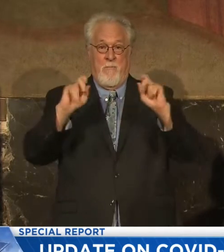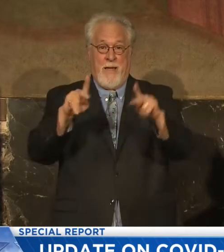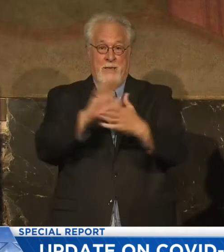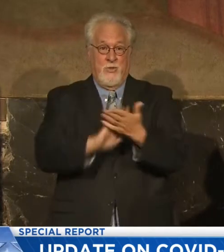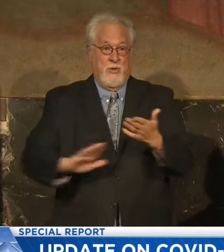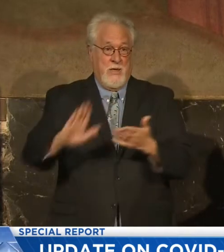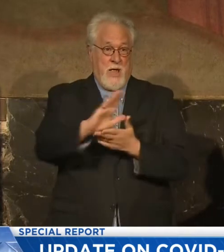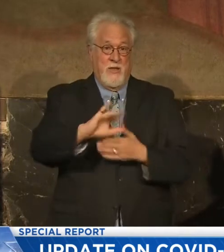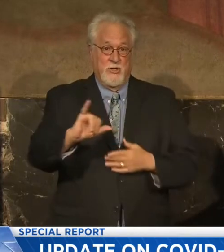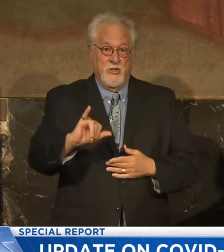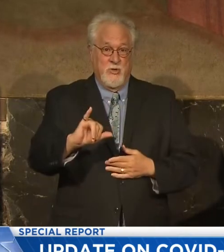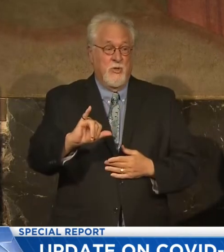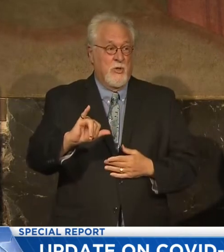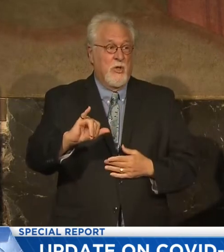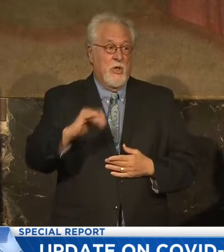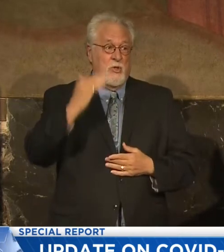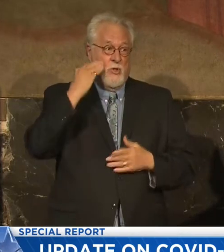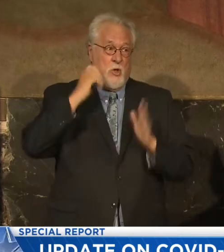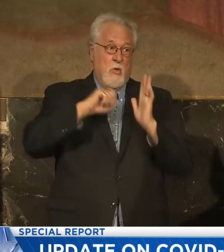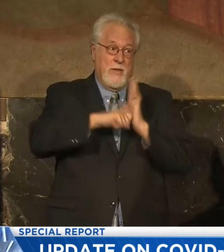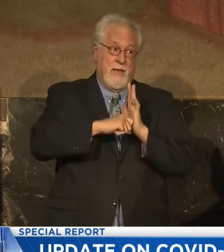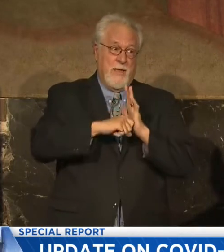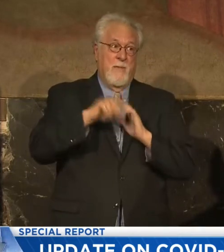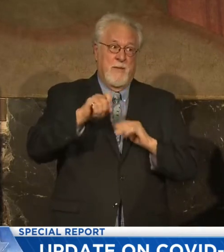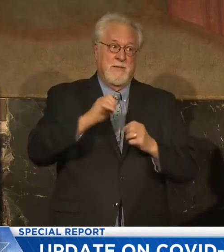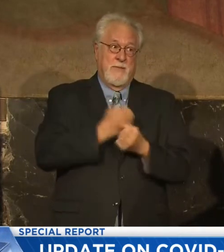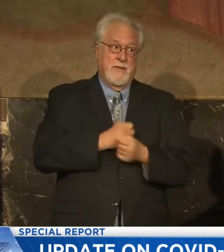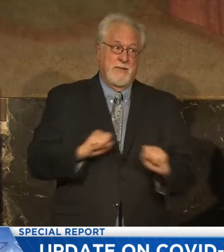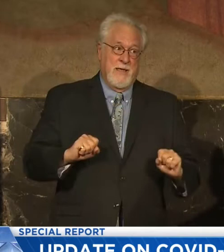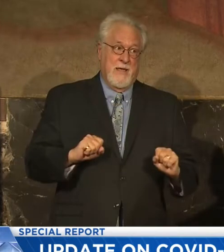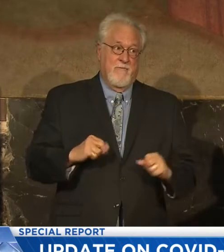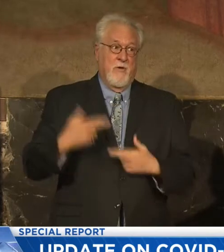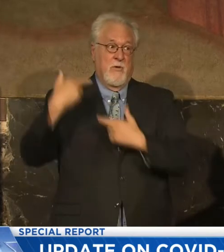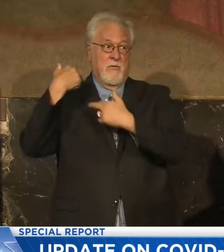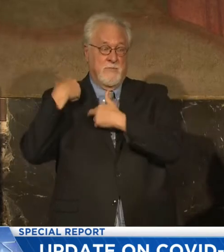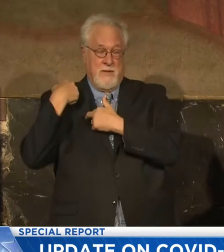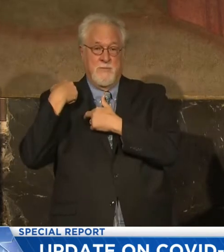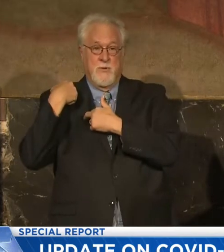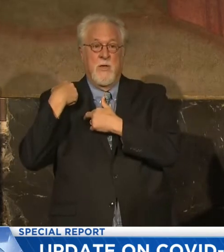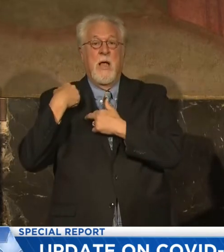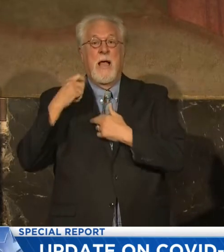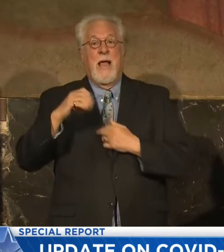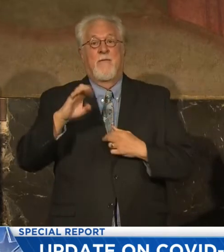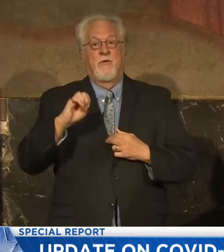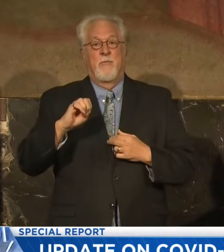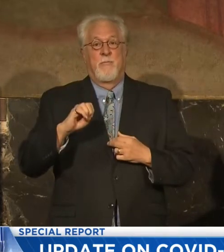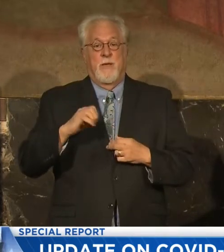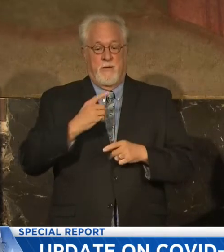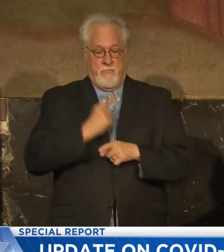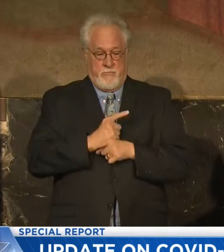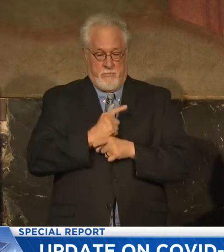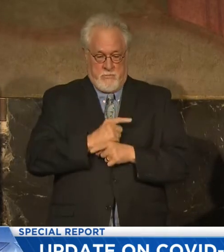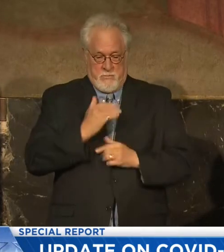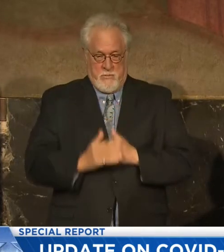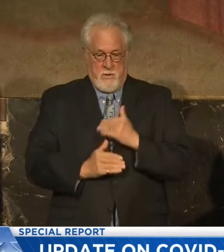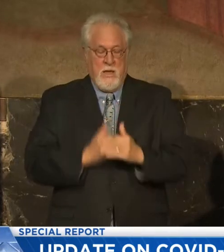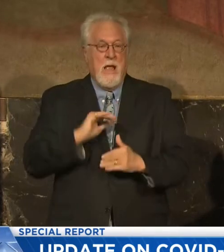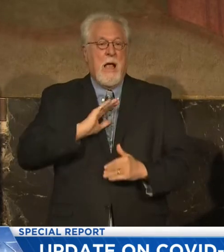AND, BY THE WAY, I REALLY THINK IT'S CRITICALLY IMPORTANT THAT WE GET OUR YOUNG PEOPLE BACK ON THESE COLLEGE CAMPUSES TOO. AND WE KNOW THE KEY TO DOING